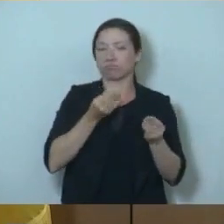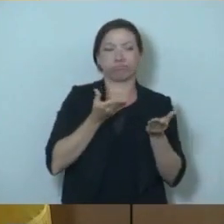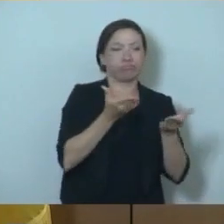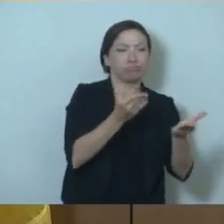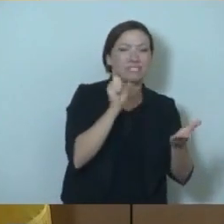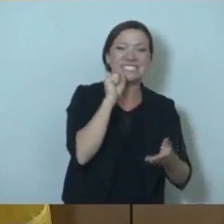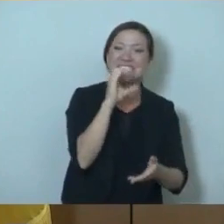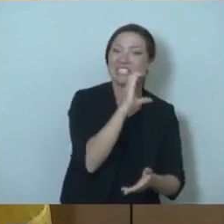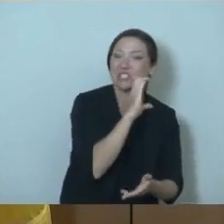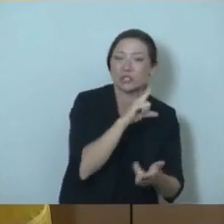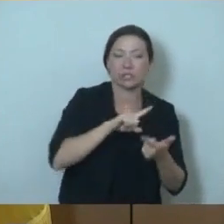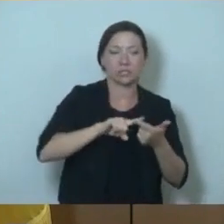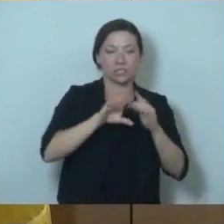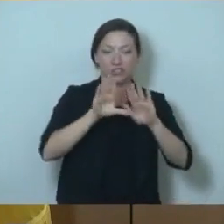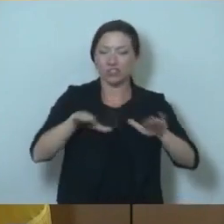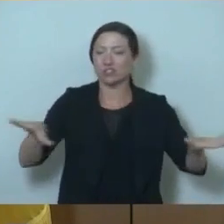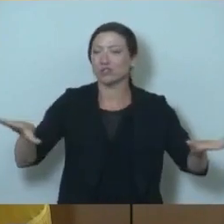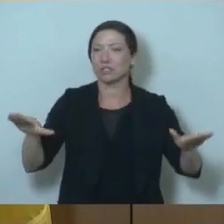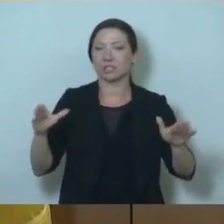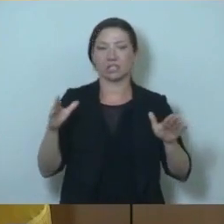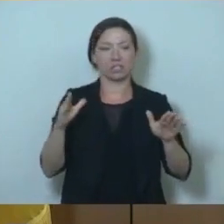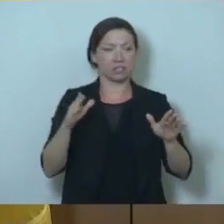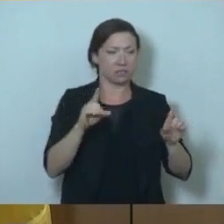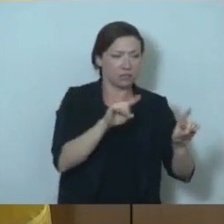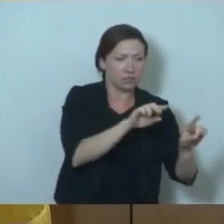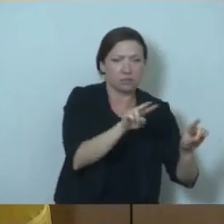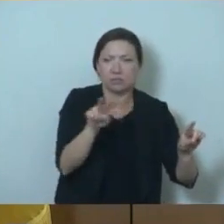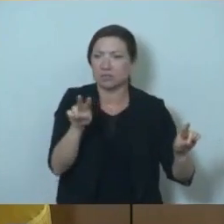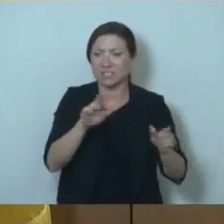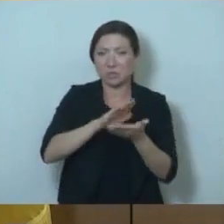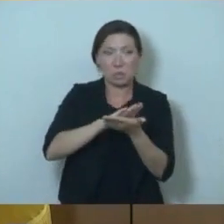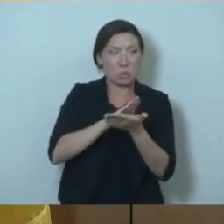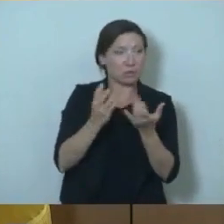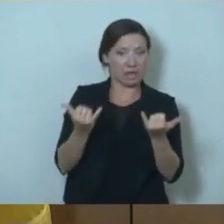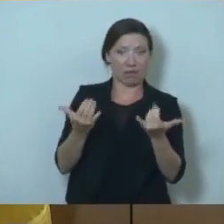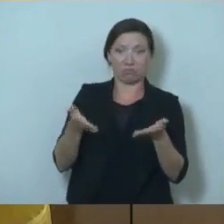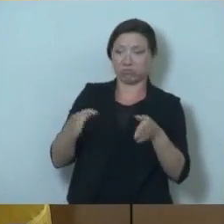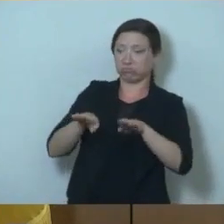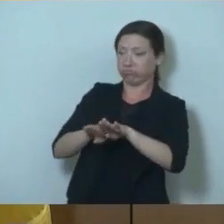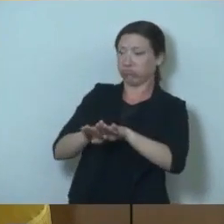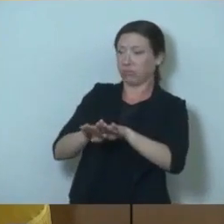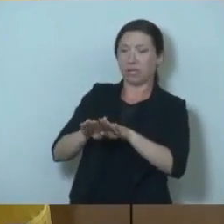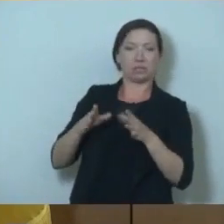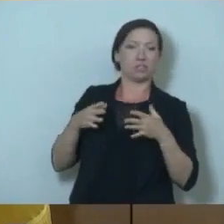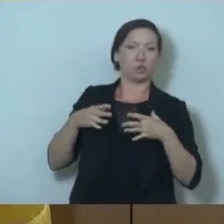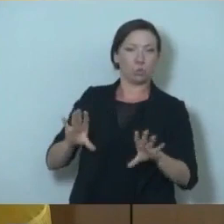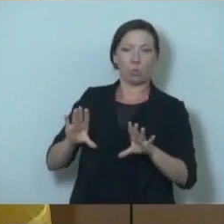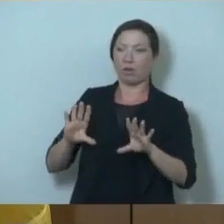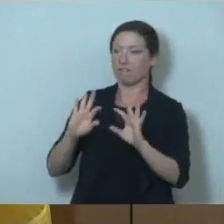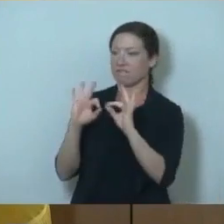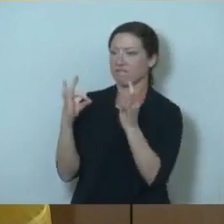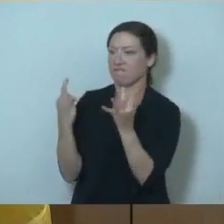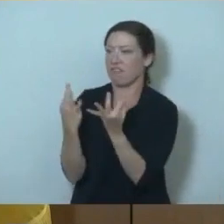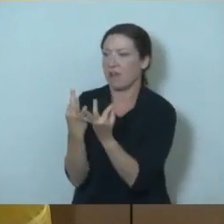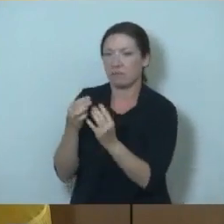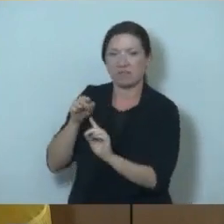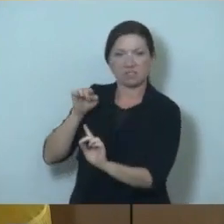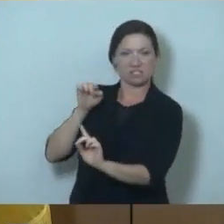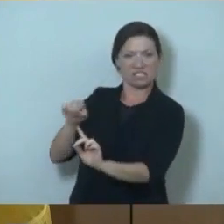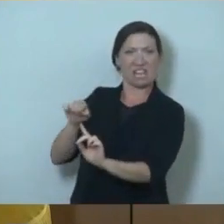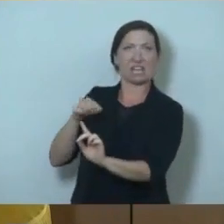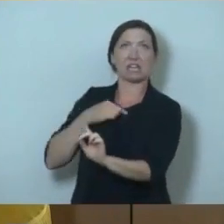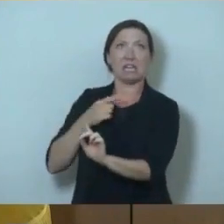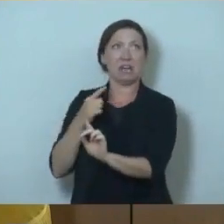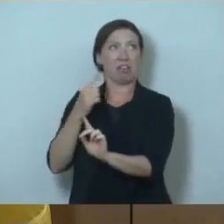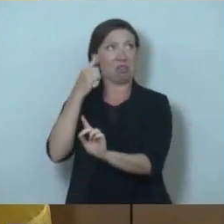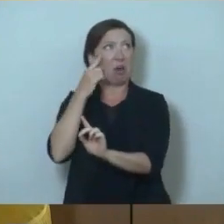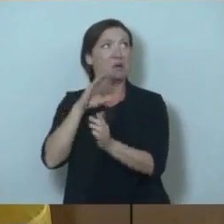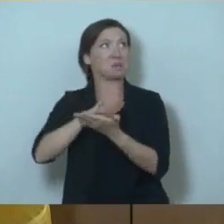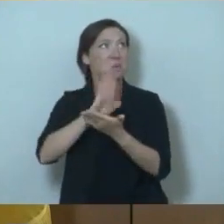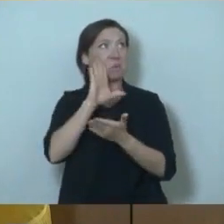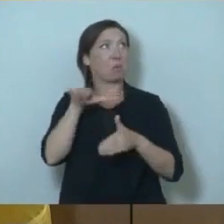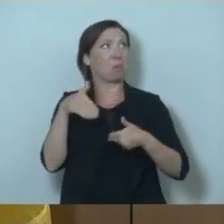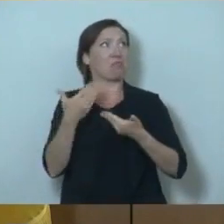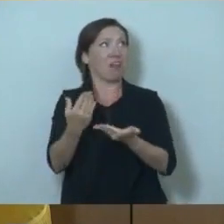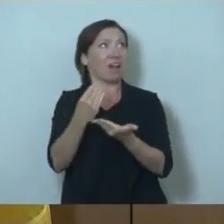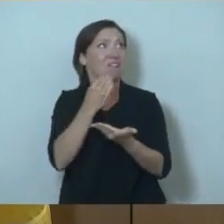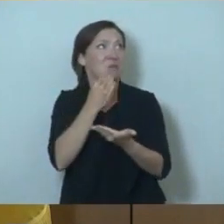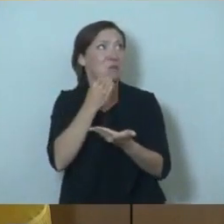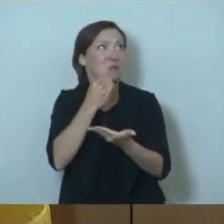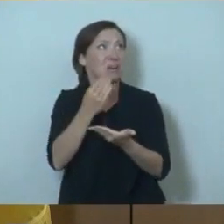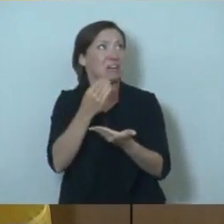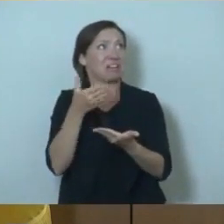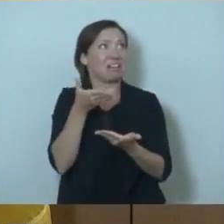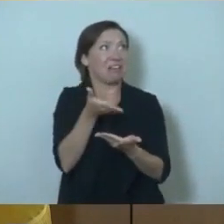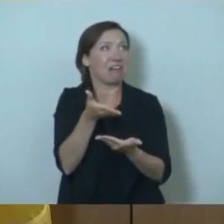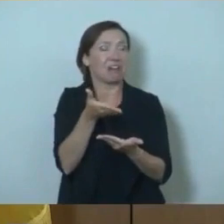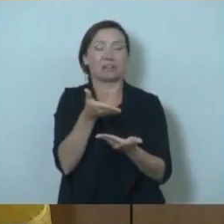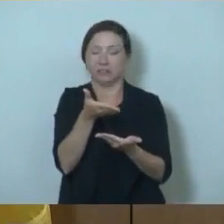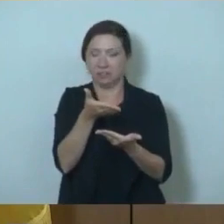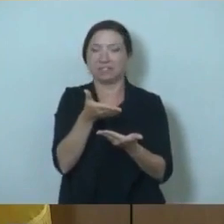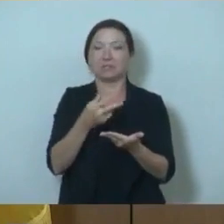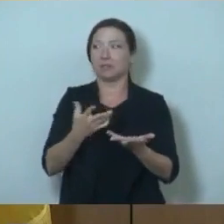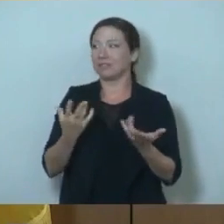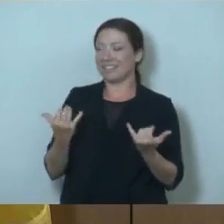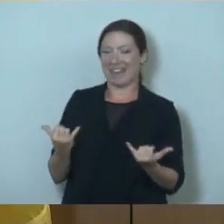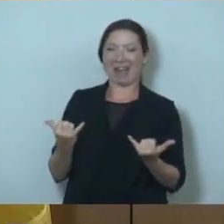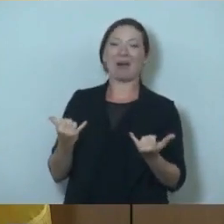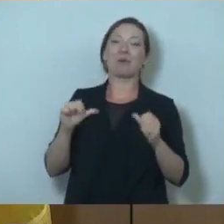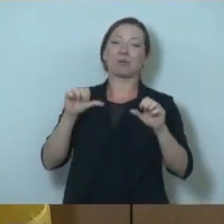THESE ARE ALSO FOOD DELIVERIES TO SENIORS AND TO CHILDREN AND MAKING SURE THAT SINCE COOL SCHOOLS HAVE BEEN CLOSED NOT A SINGLE FAMILY WHO WAS EXPECTING THOSE MEALS FOR THEIR CHILDREN